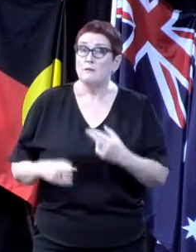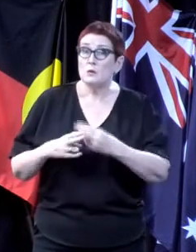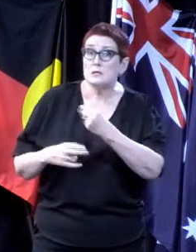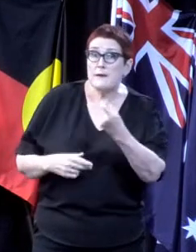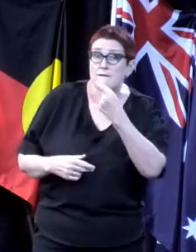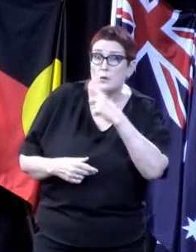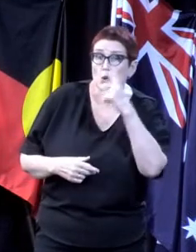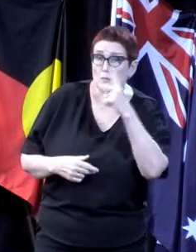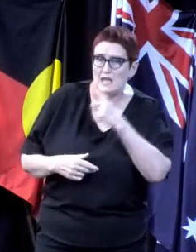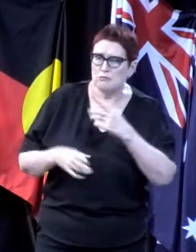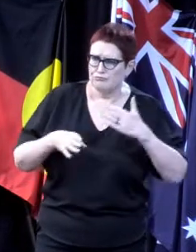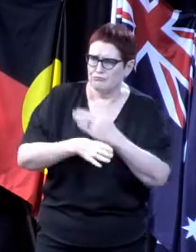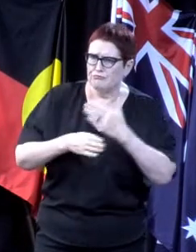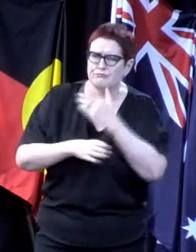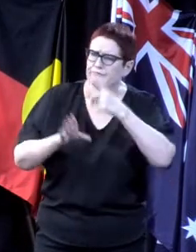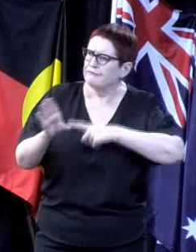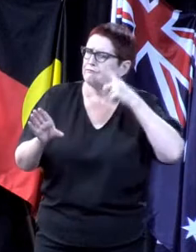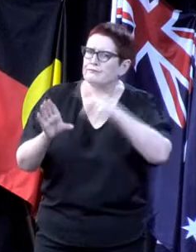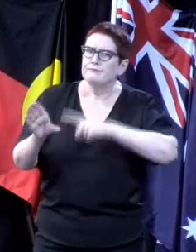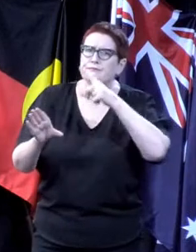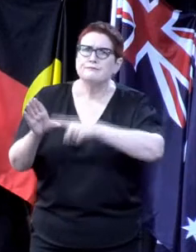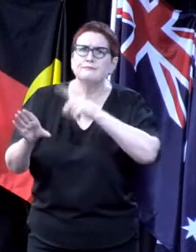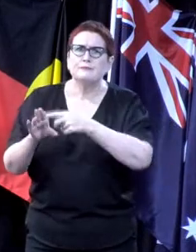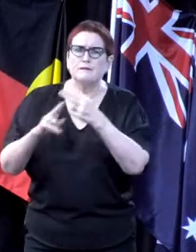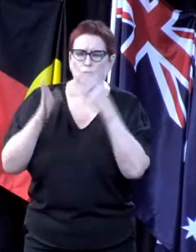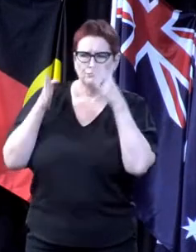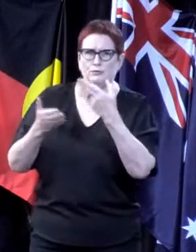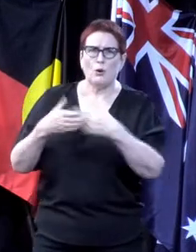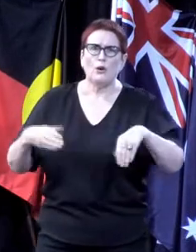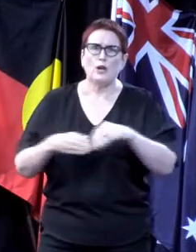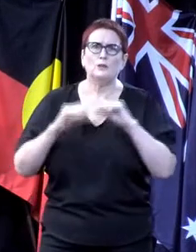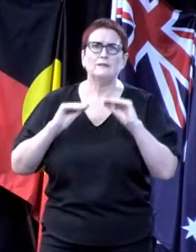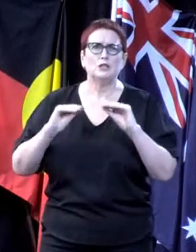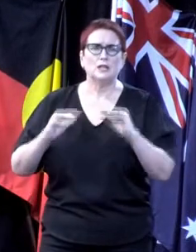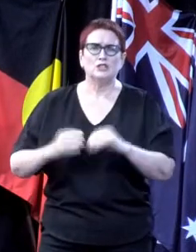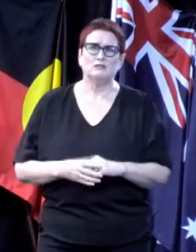but, at least, in a concentrated form for as long ago as seven years.